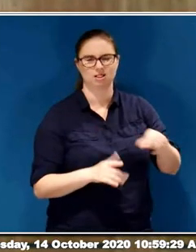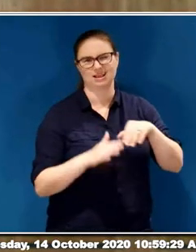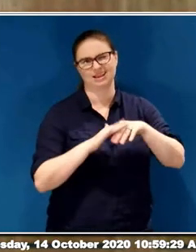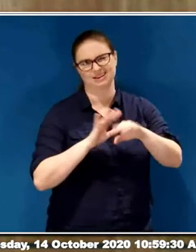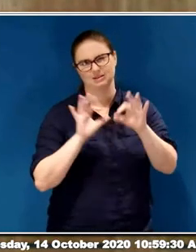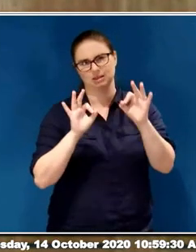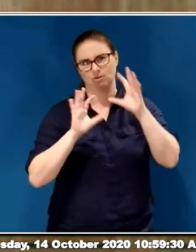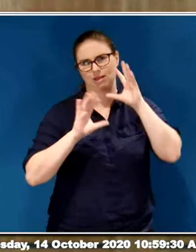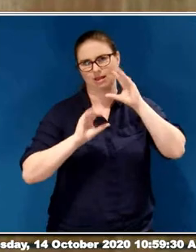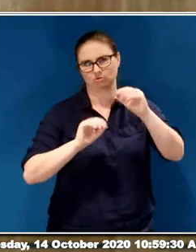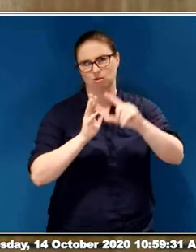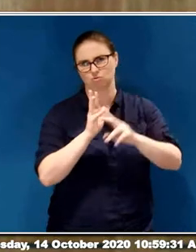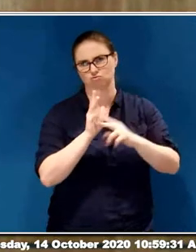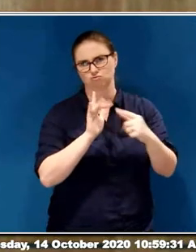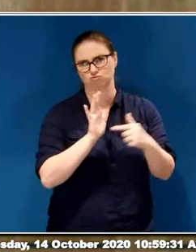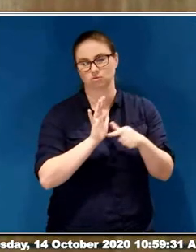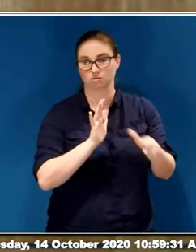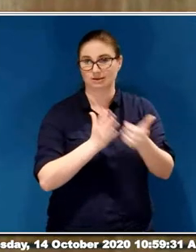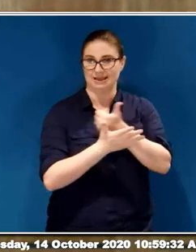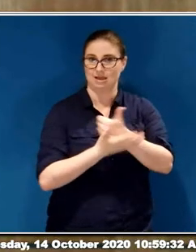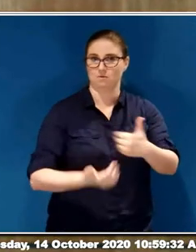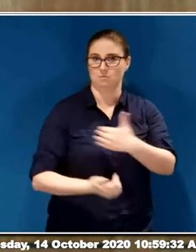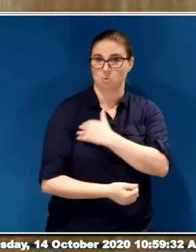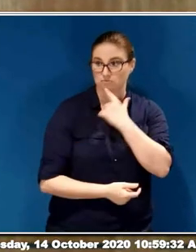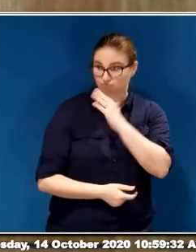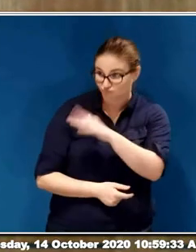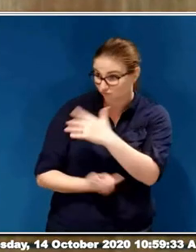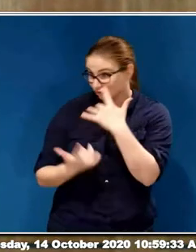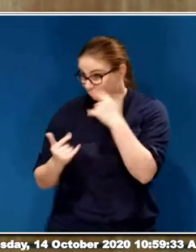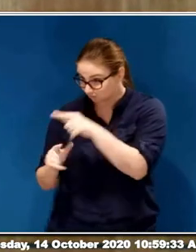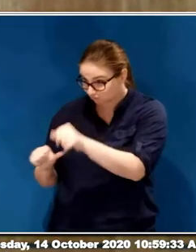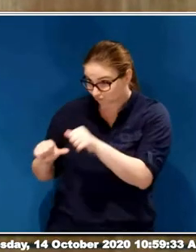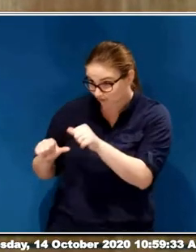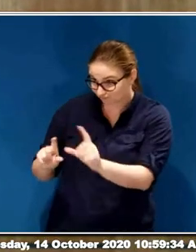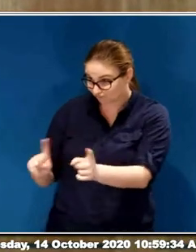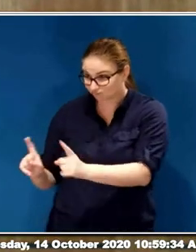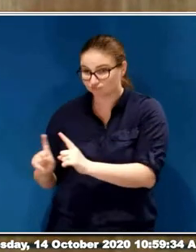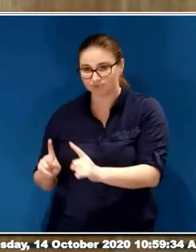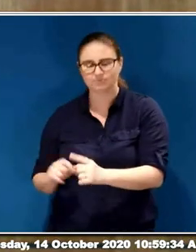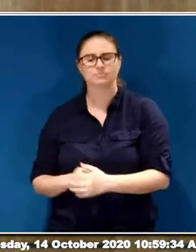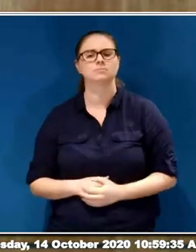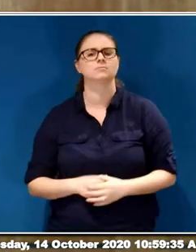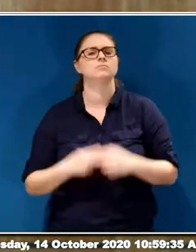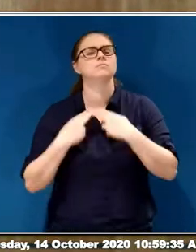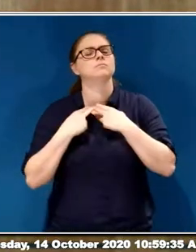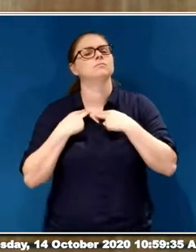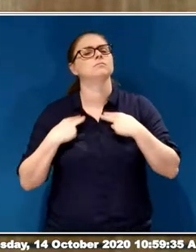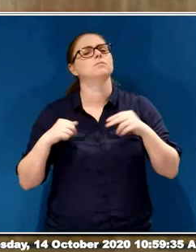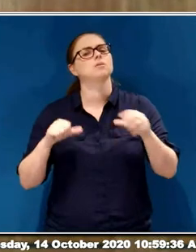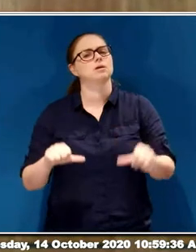What about as to behaviour, so looking for an alternative course rather than, for example, suspending?